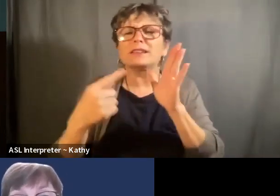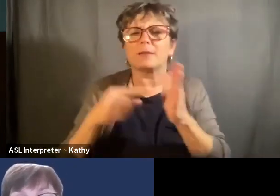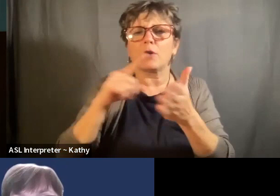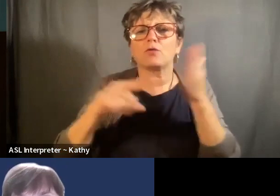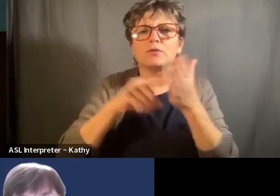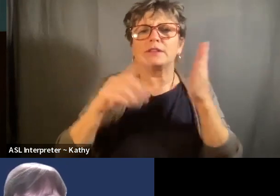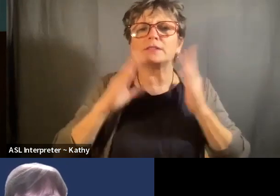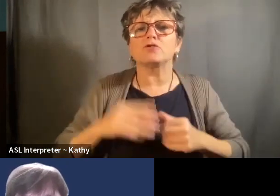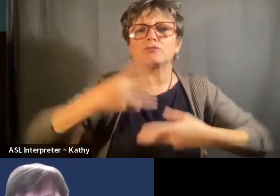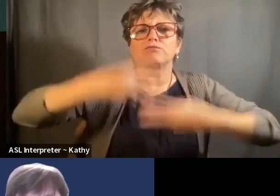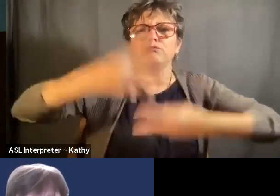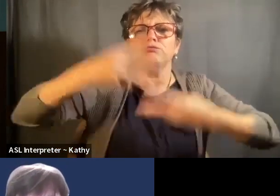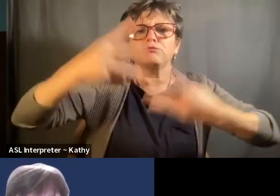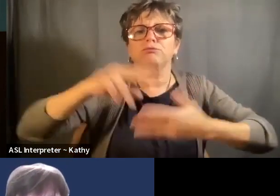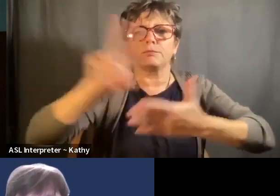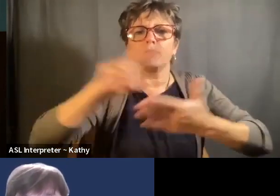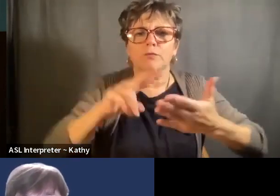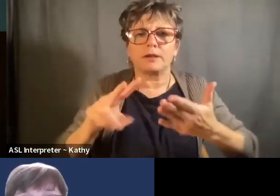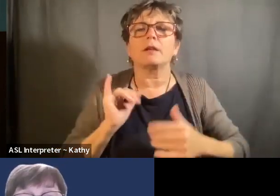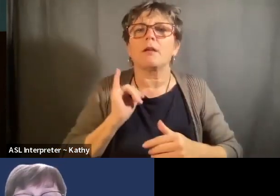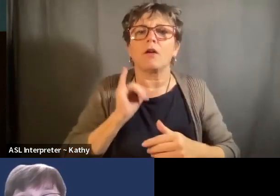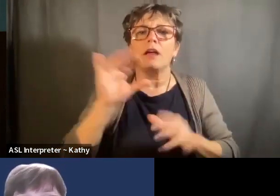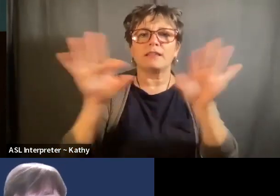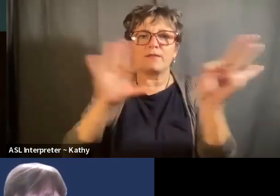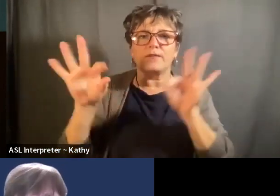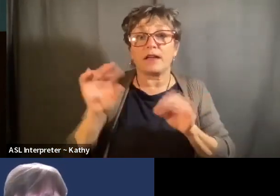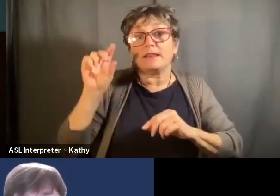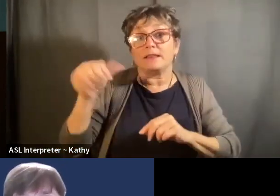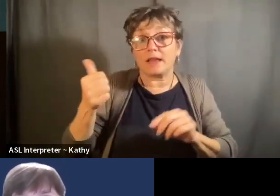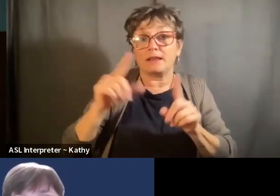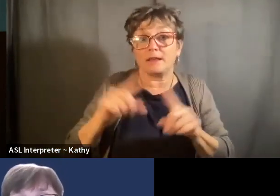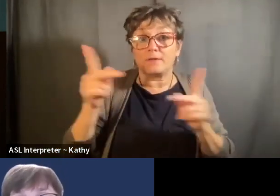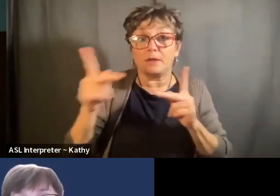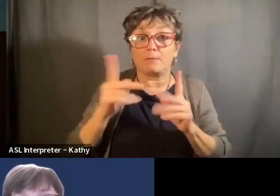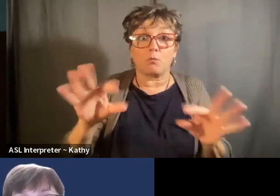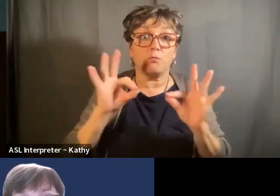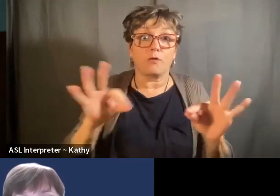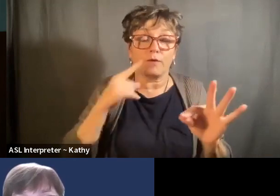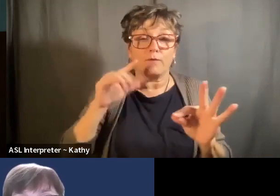participants that fit their study. They would have to come to RARE-X and give us the the